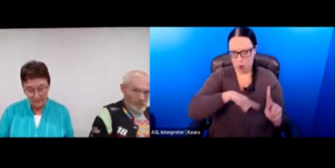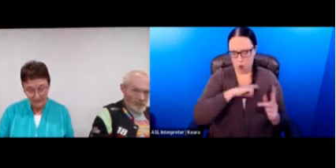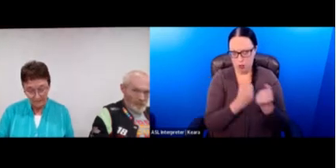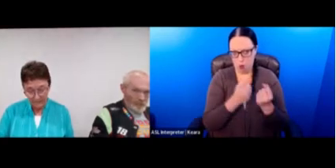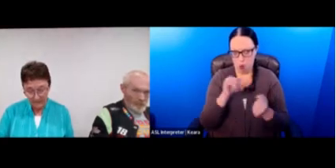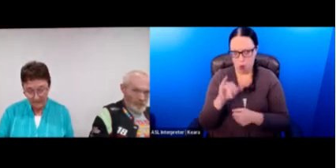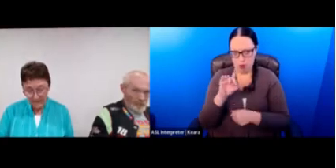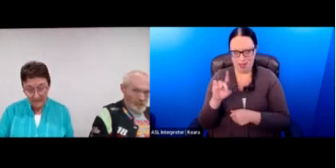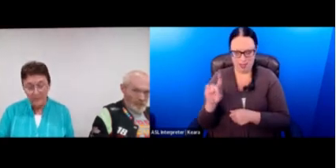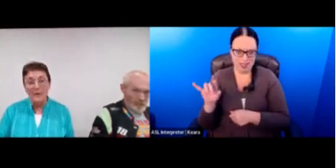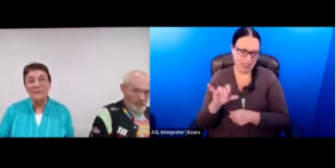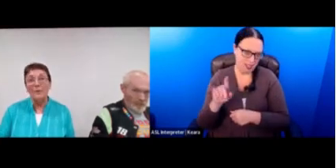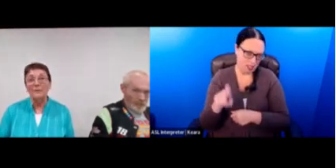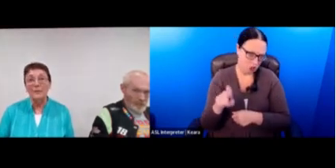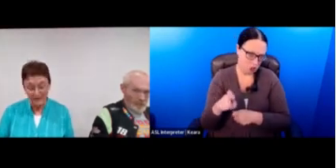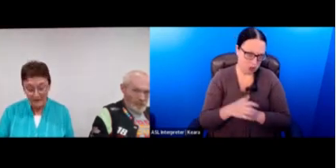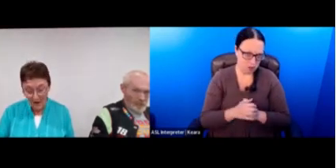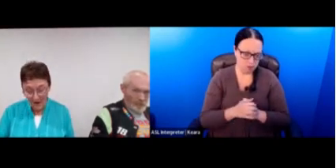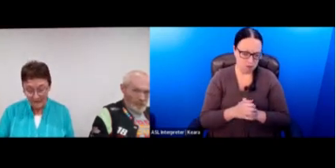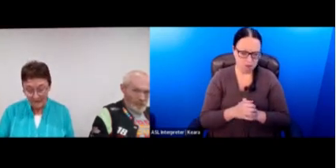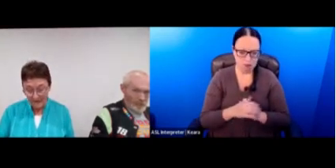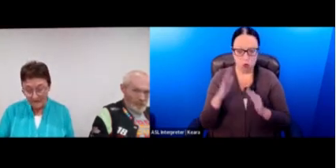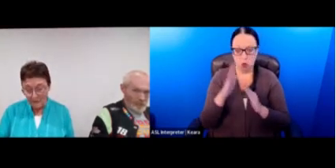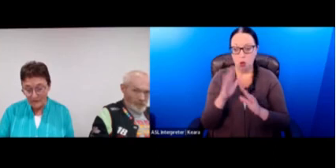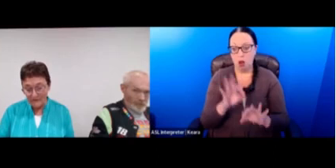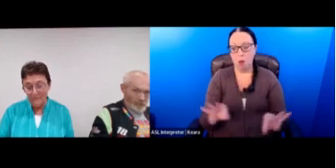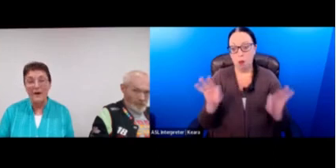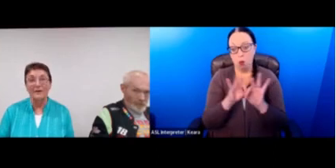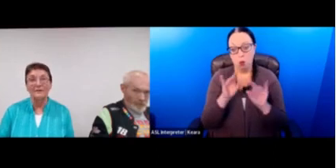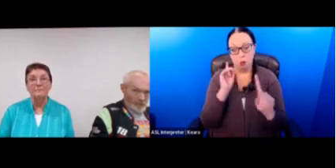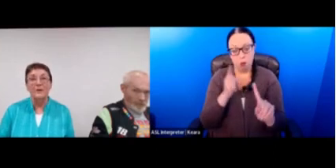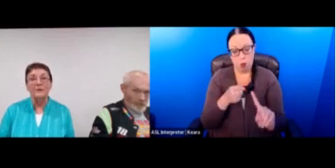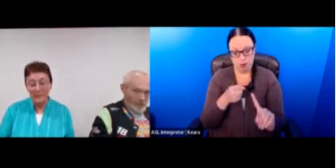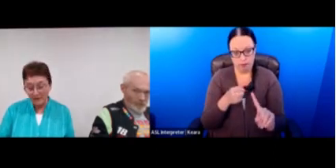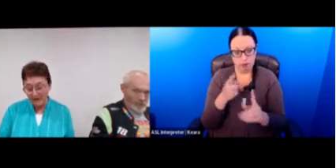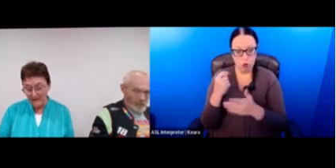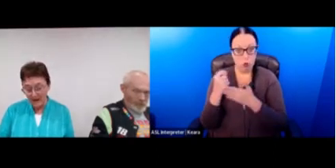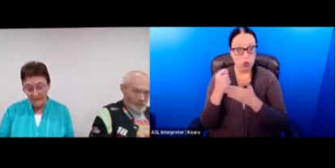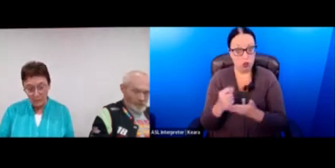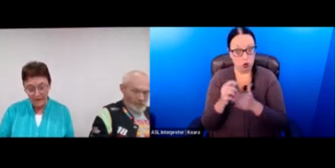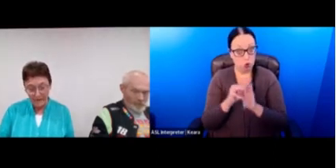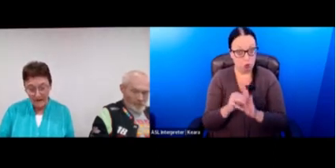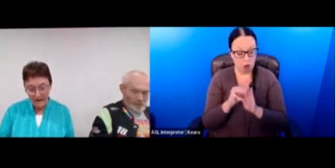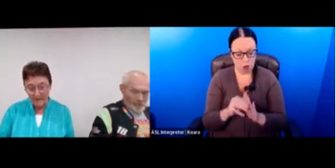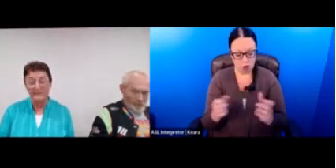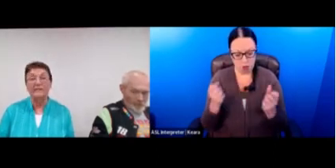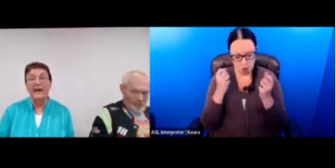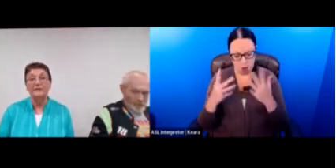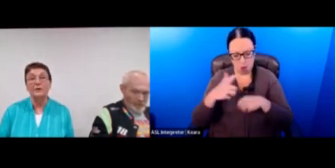be. So the most important point at all is that in the traditional model, we spend a lot of time worrying about meeting the staffing